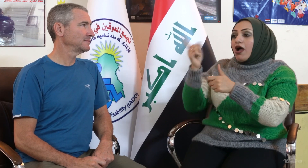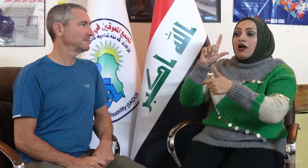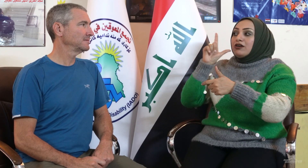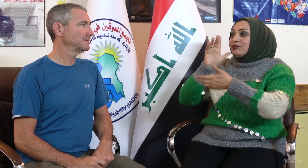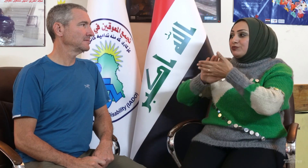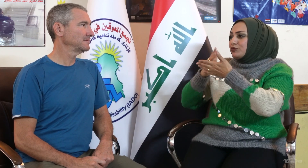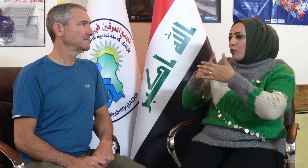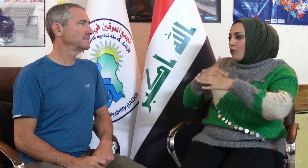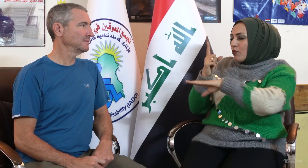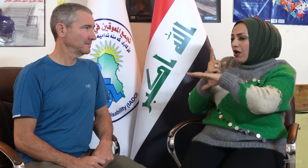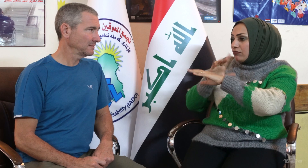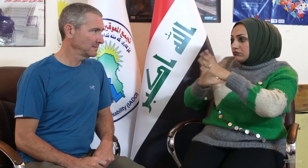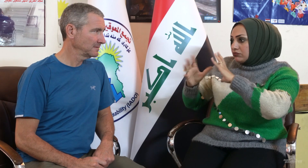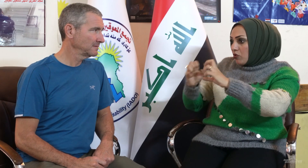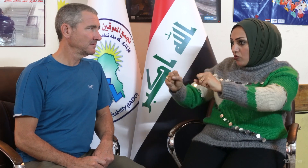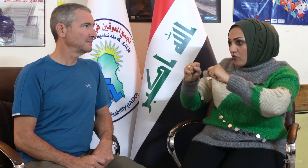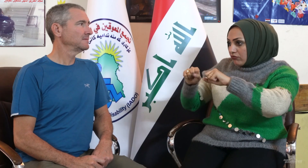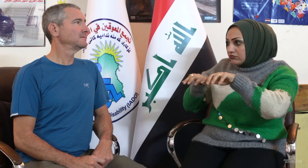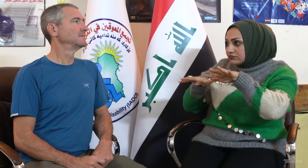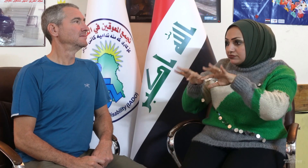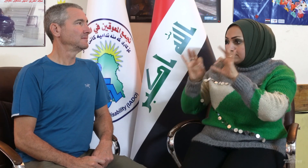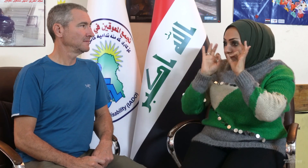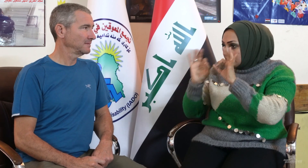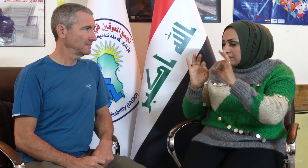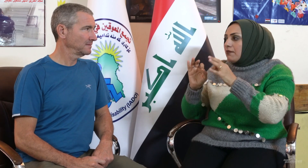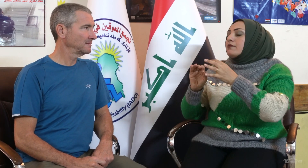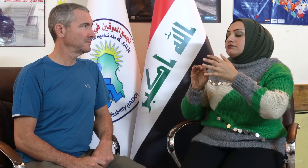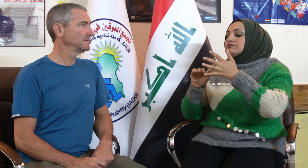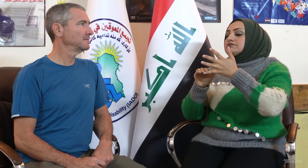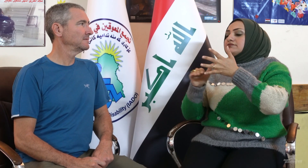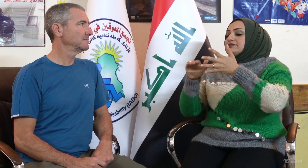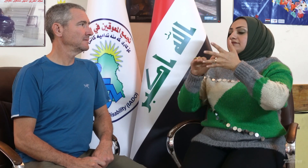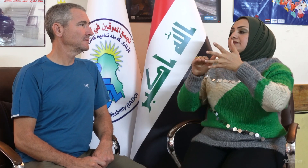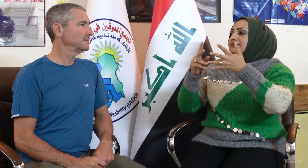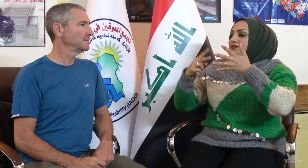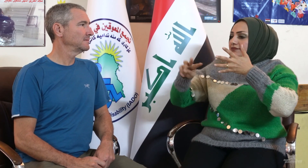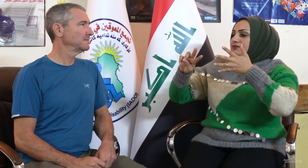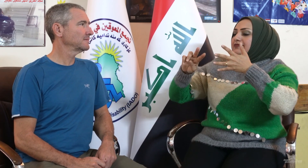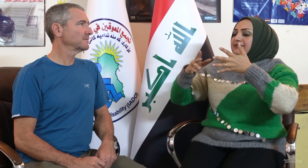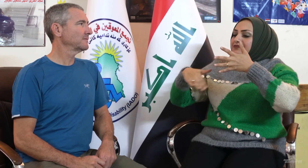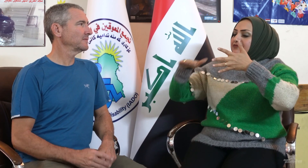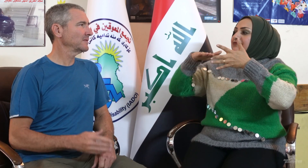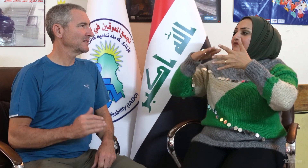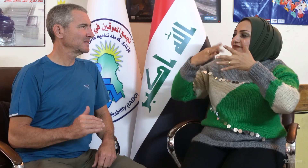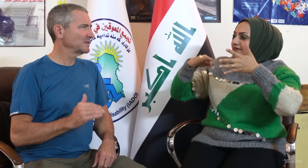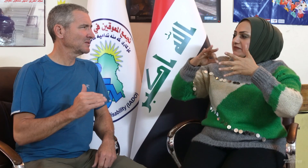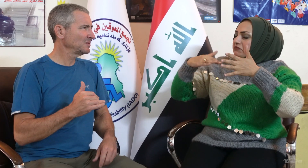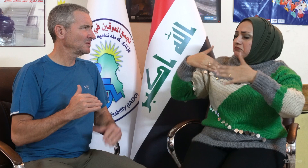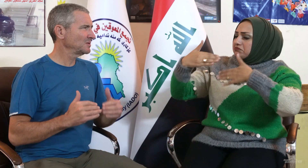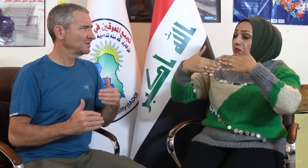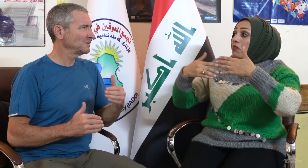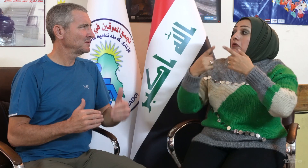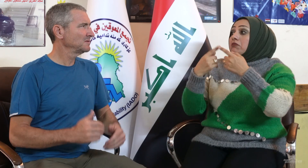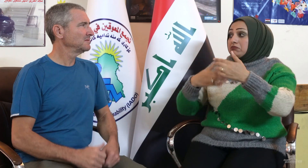needed to move forward, then they can go into 7th grade, then 8th grade and so on. The goal is to have them